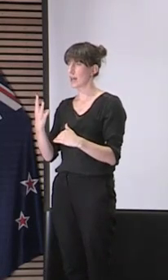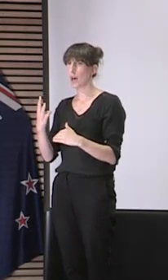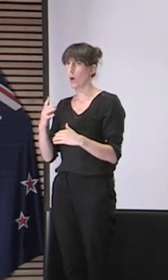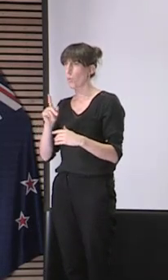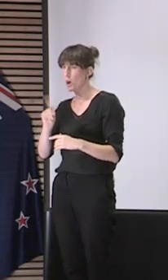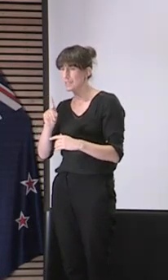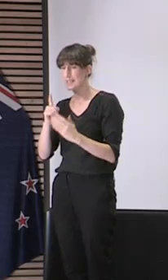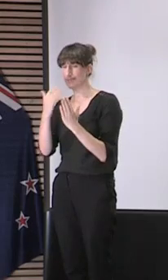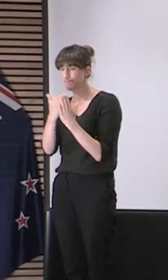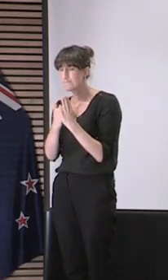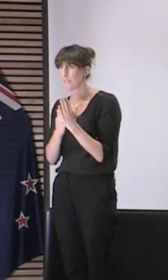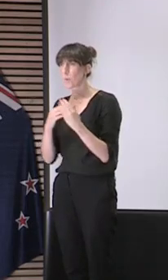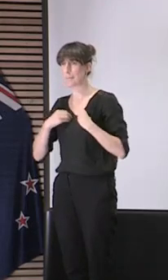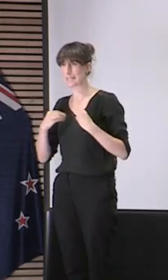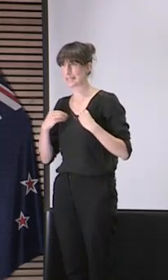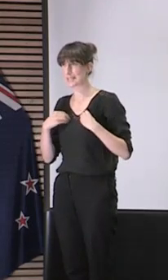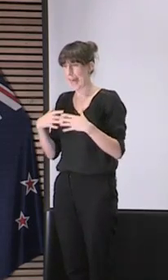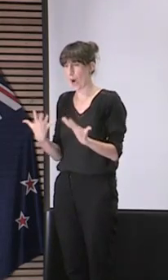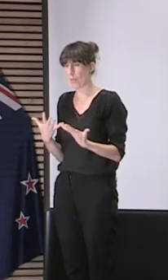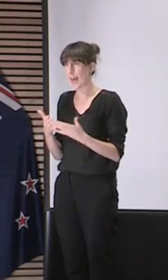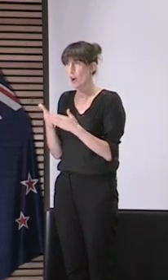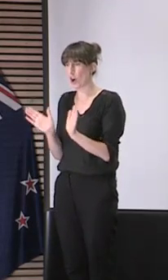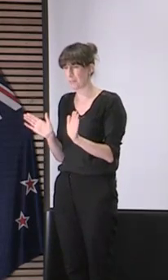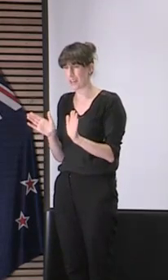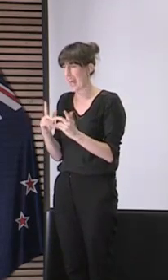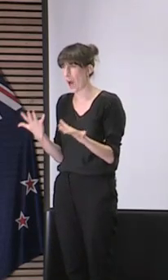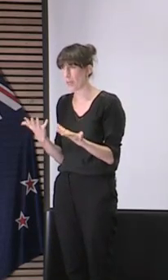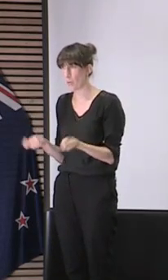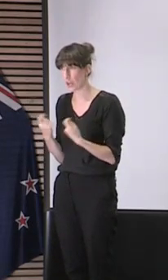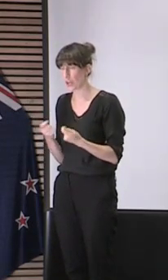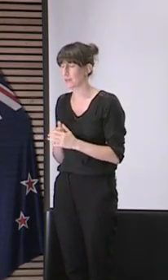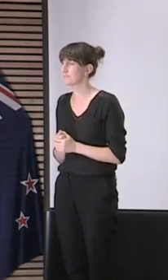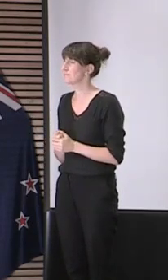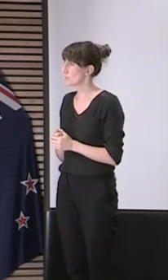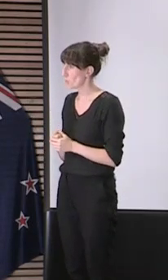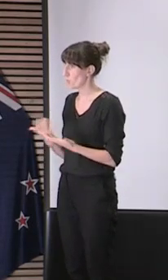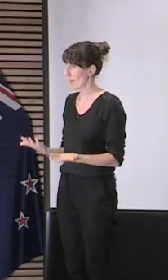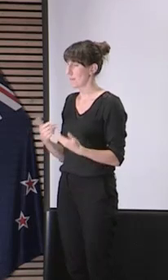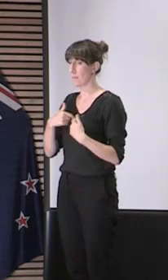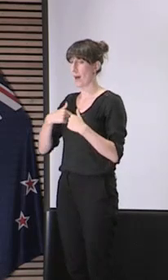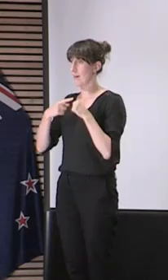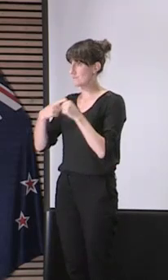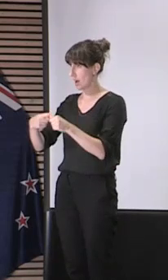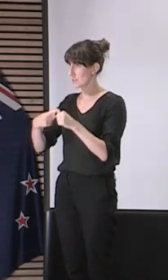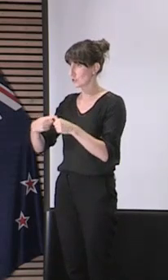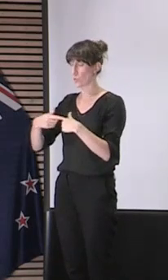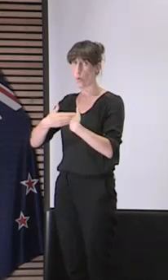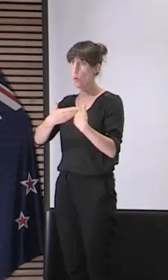are expected to operate under a level 3 and they say it is crucial for them? PRIME MINISTER JACINDA One message I can